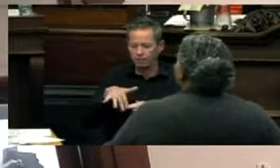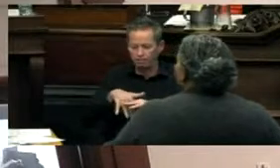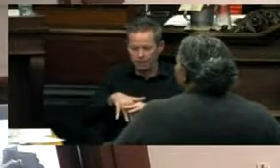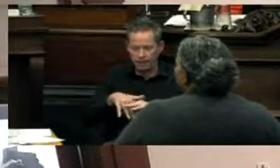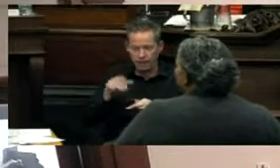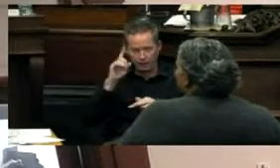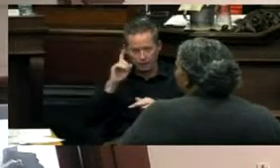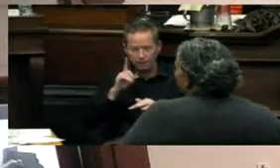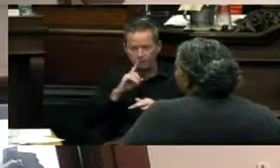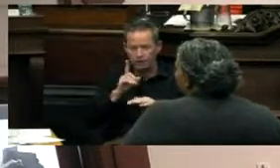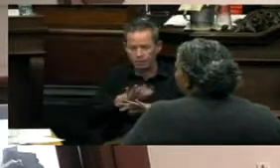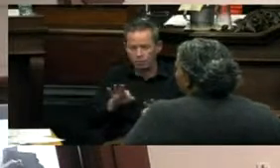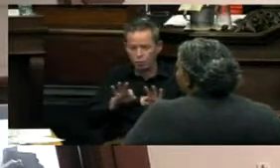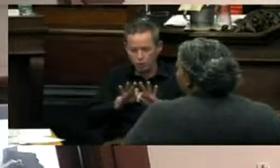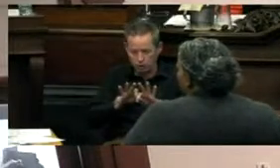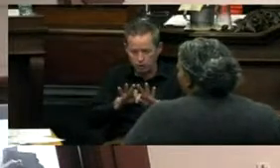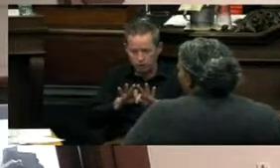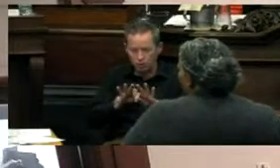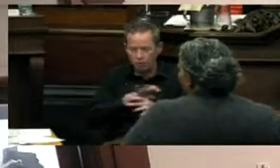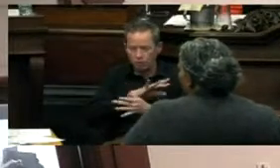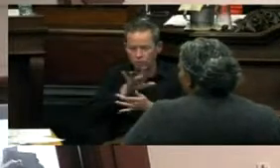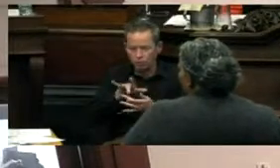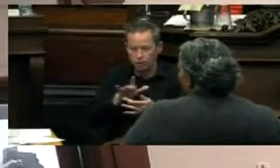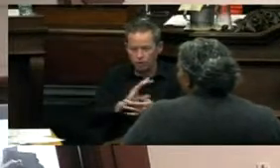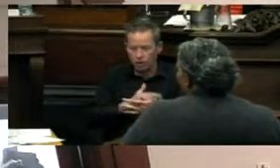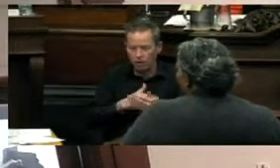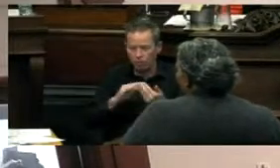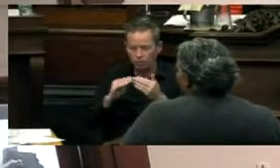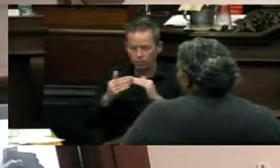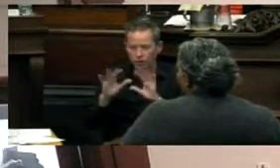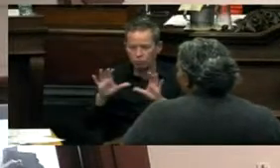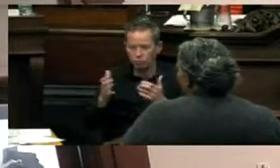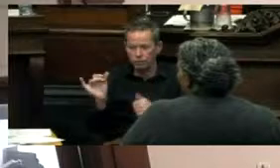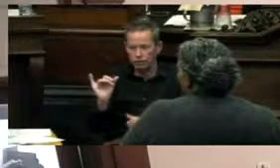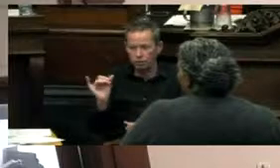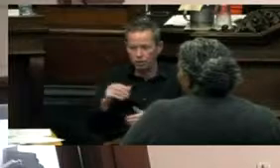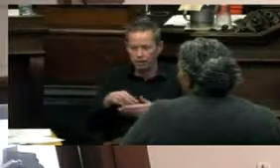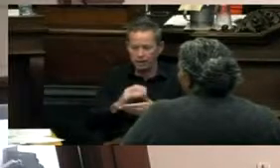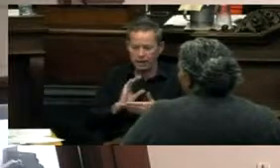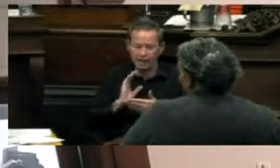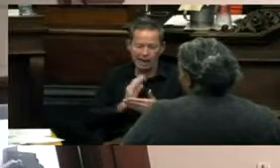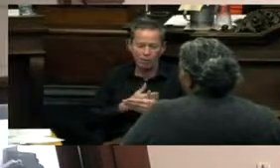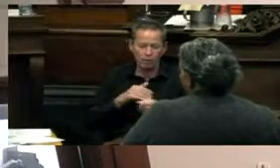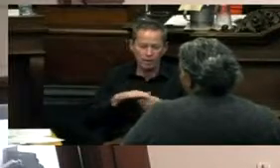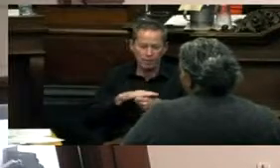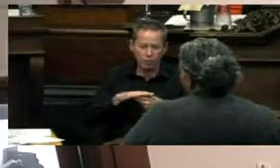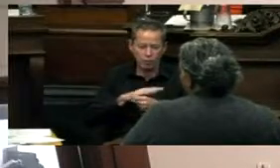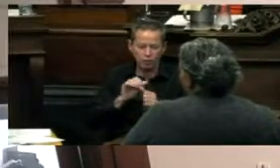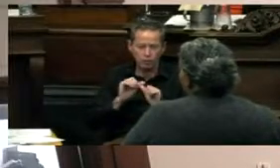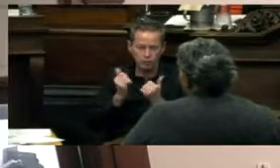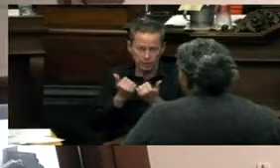their first jobs. So, so we have so many nonprofits that are embedded. And then I think it's